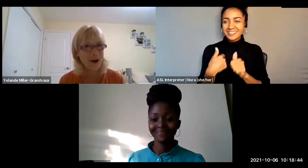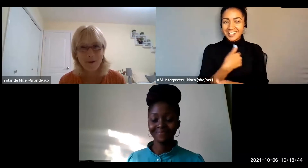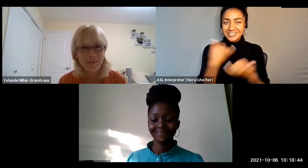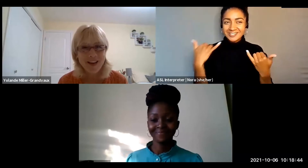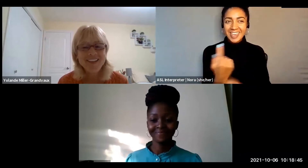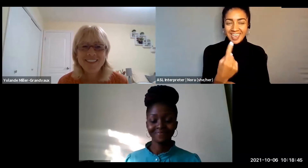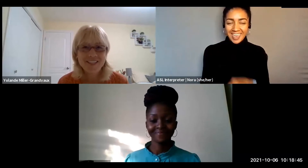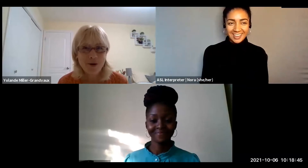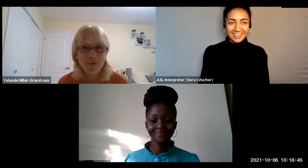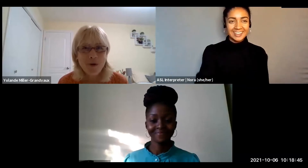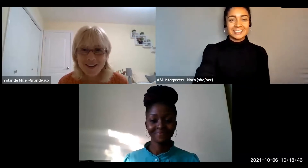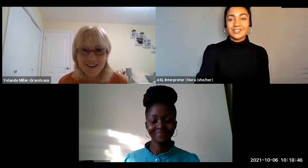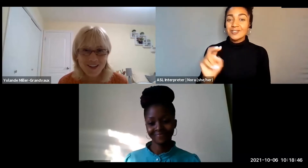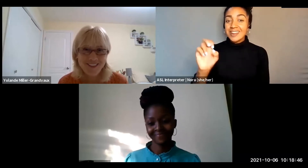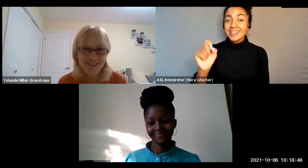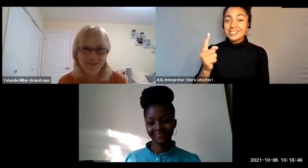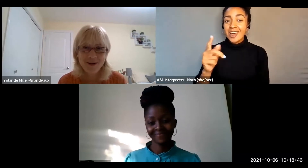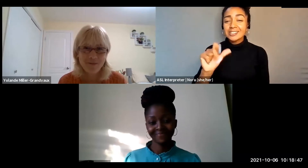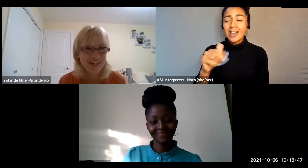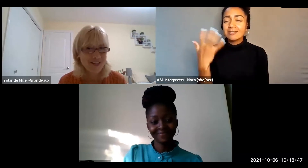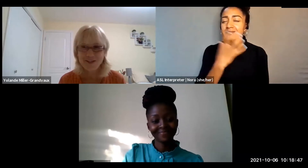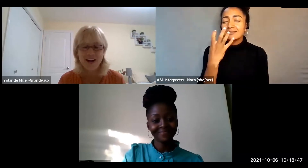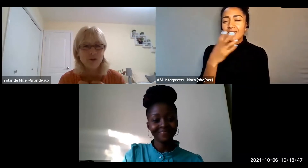Natasha, what an honor, what a pleasure, and the world is yours